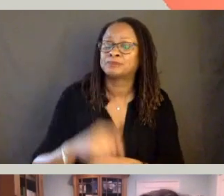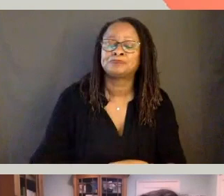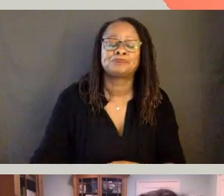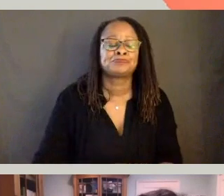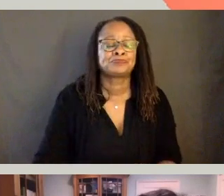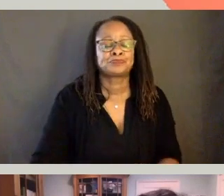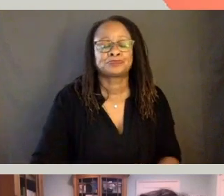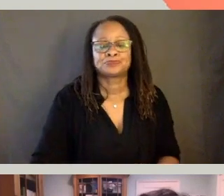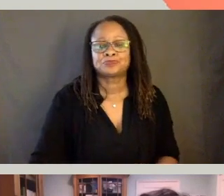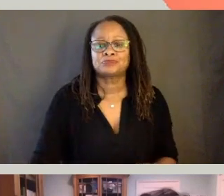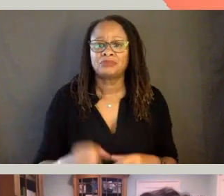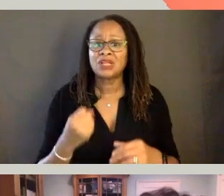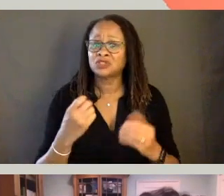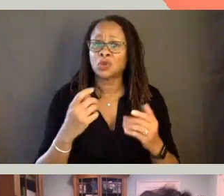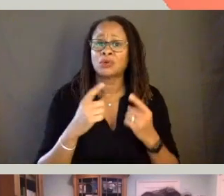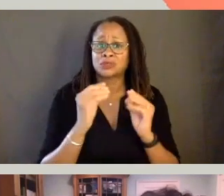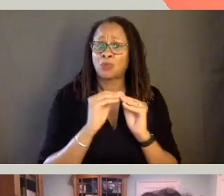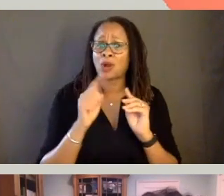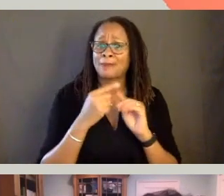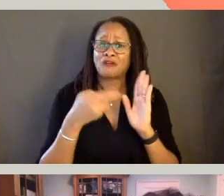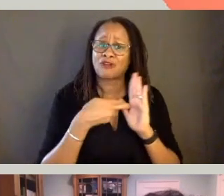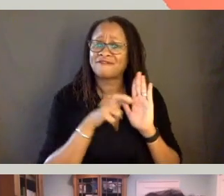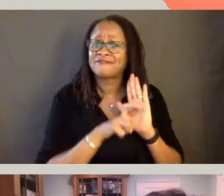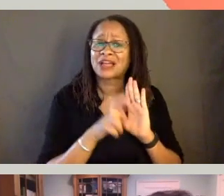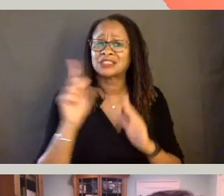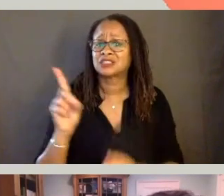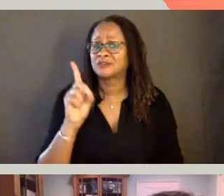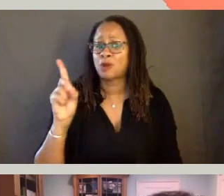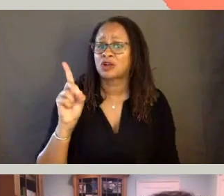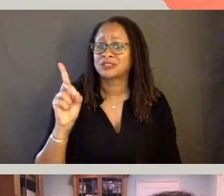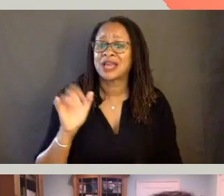for reflective democracy. And anyway, so that was an interesting push-pull,